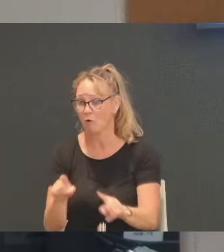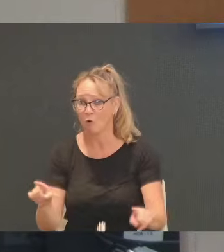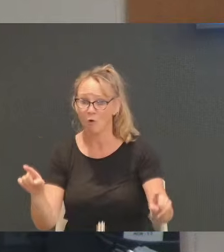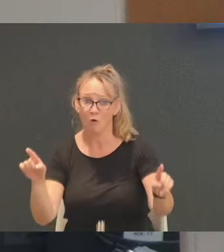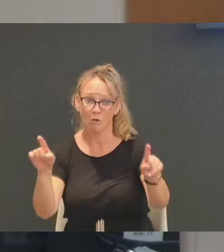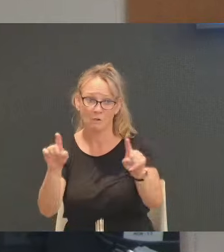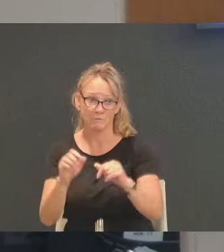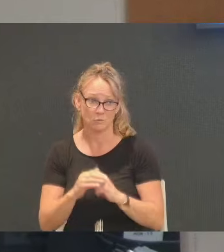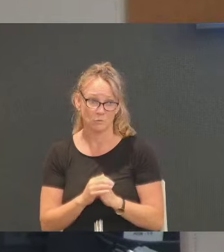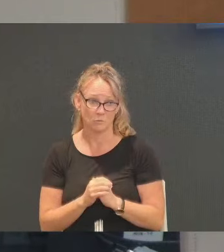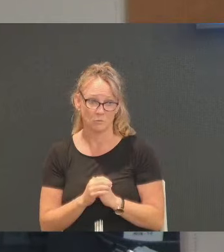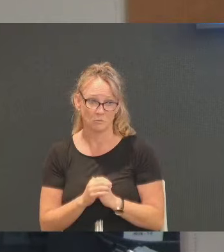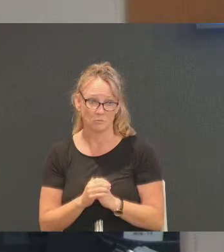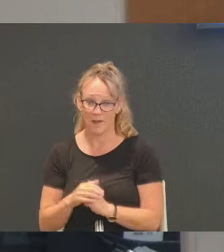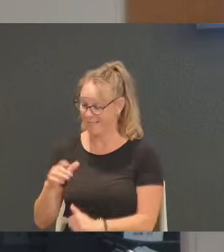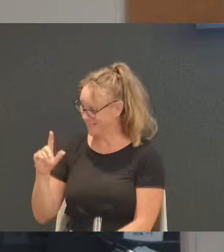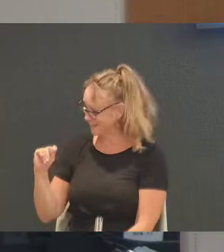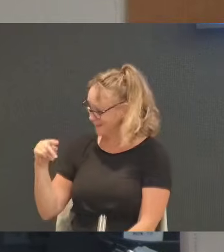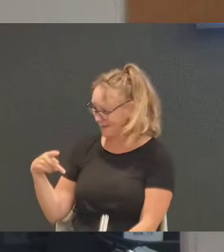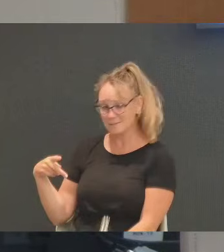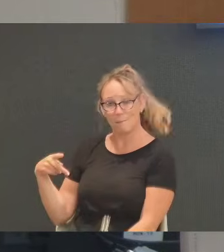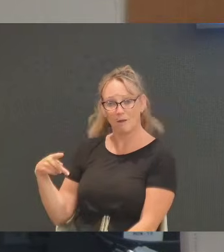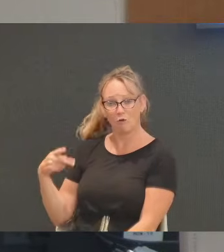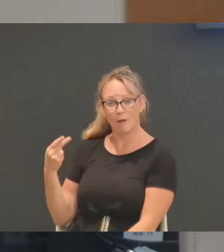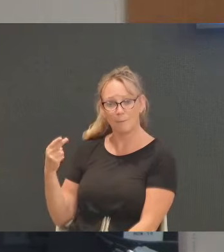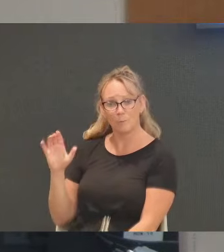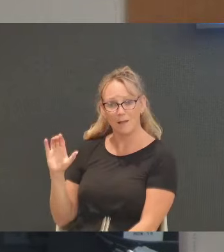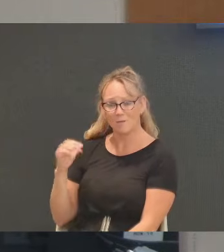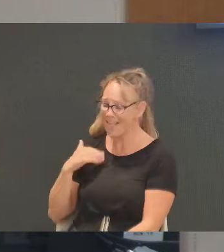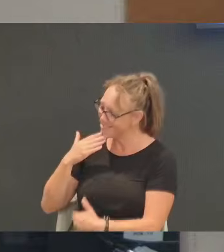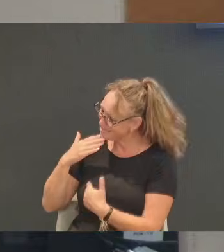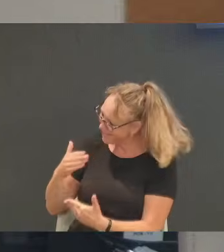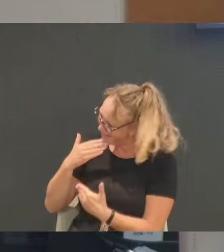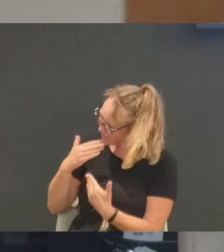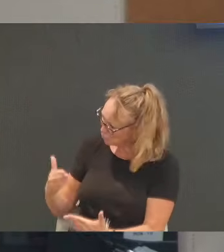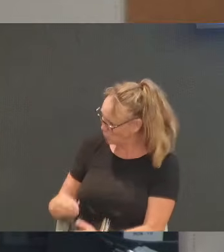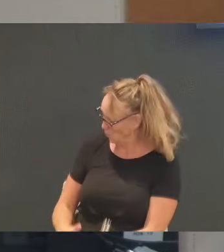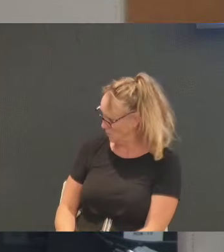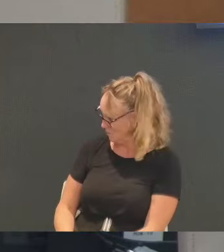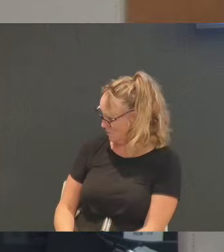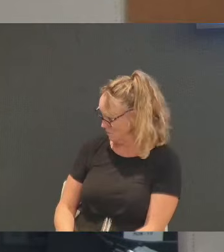want to thank the taxpayers of Hamilton County because we wouldn't even be in this room if they